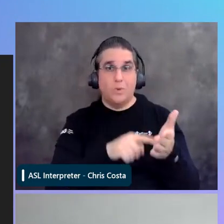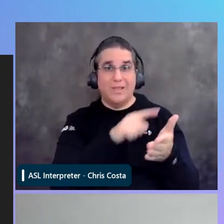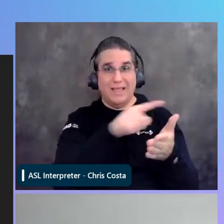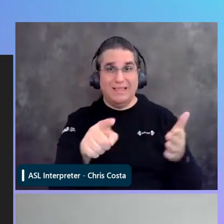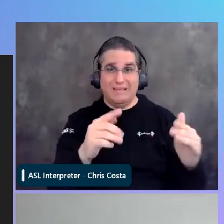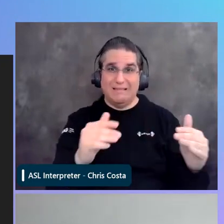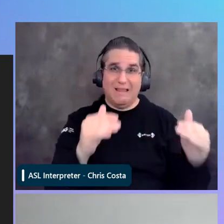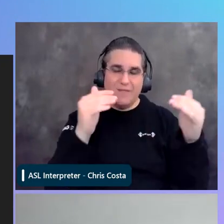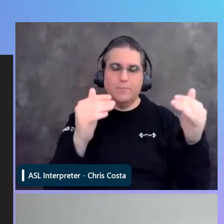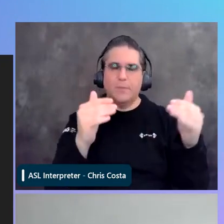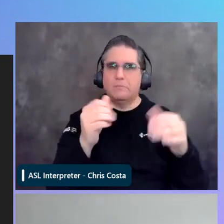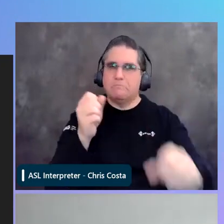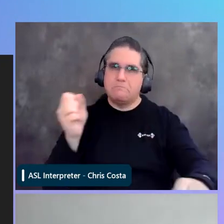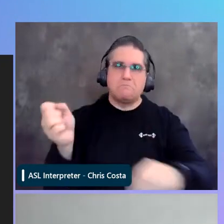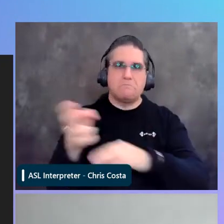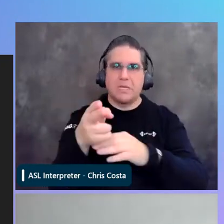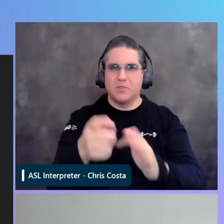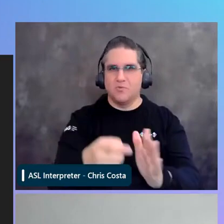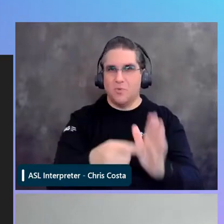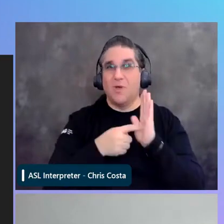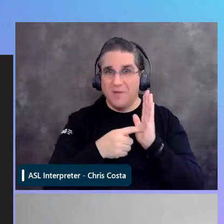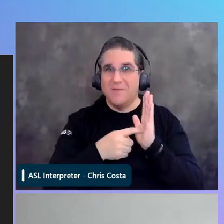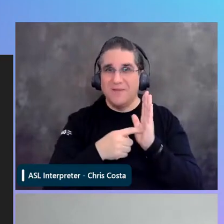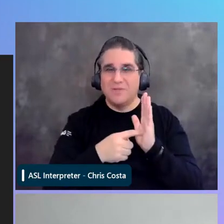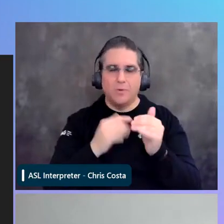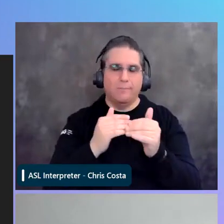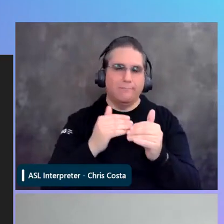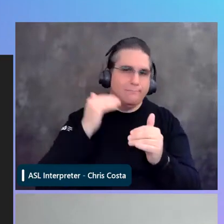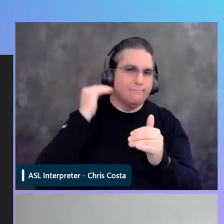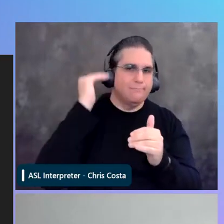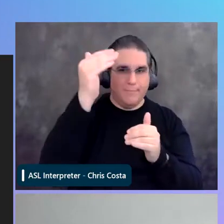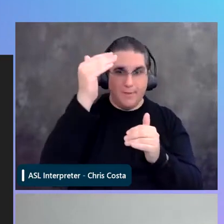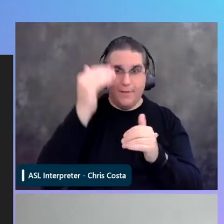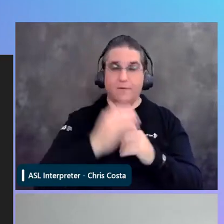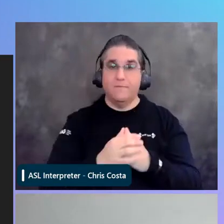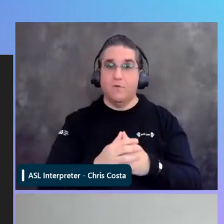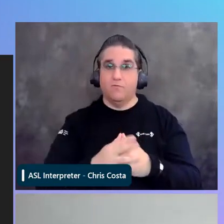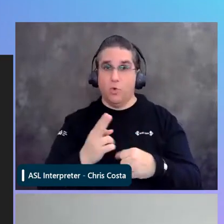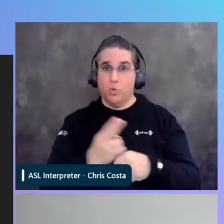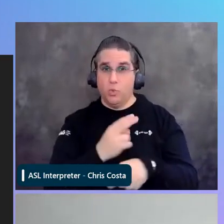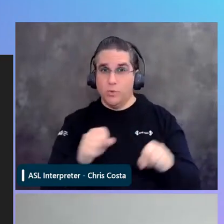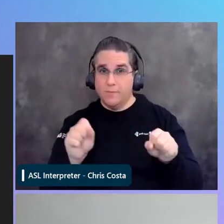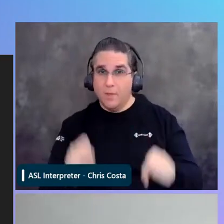And go into the usable and